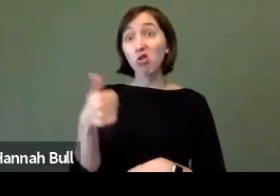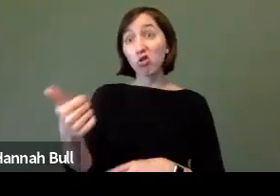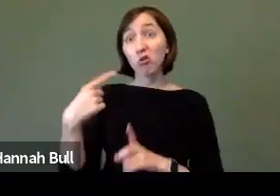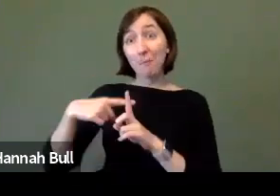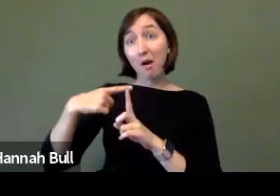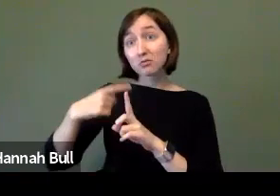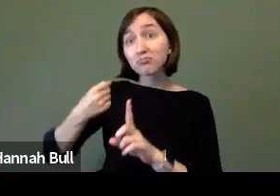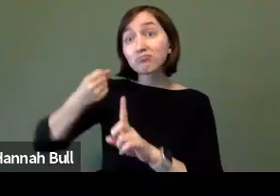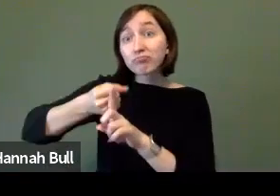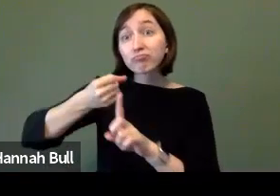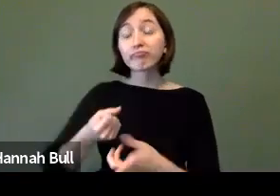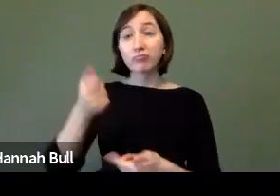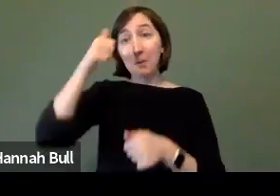There's effects on the memory.